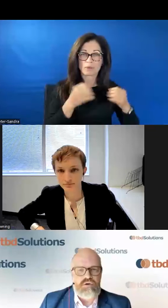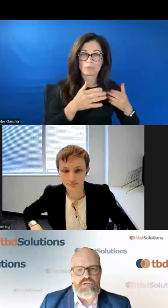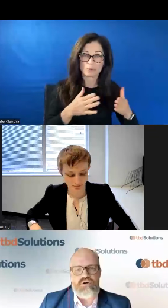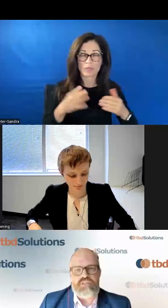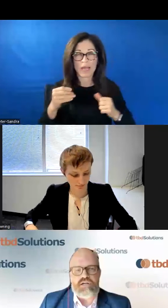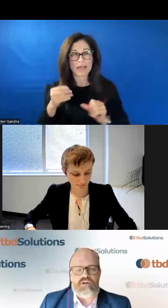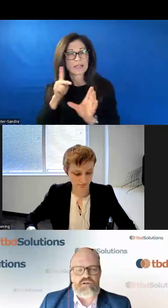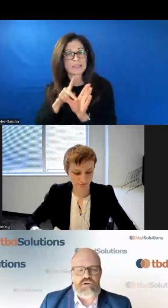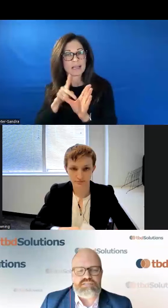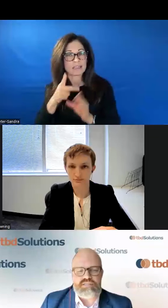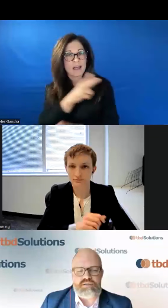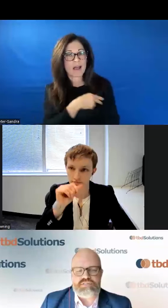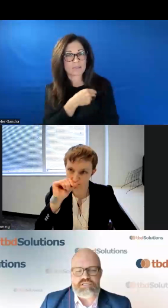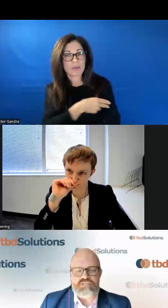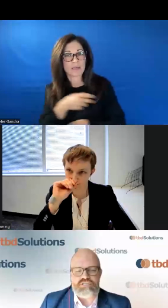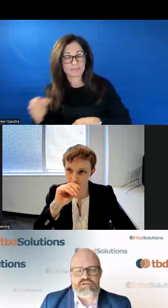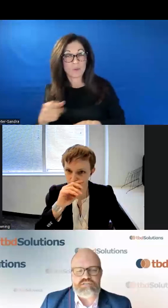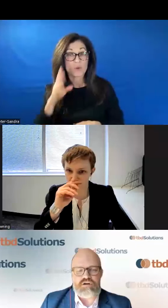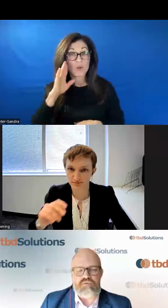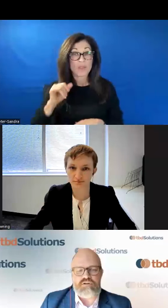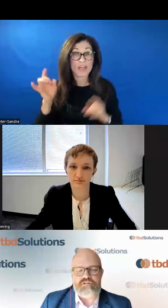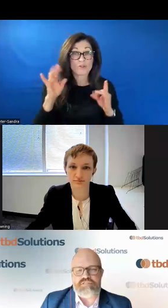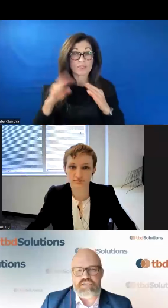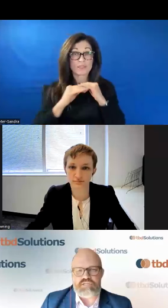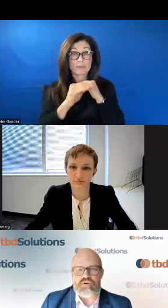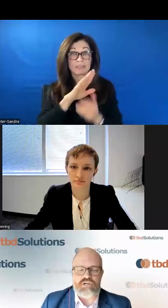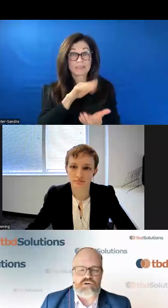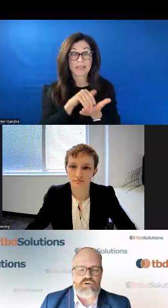WE KNOW THAT CRISIS CENTERS ARE REFERENCED AS A CRITICAL